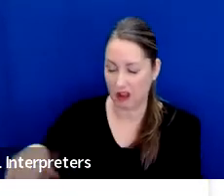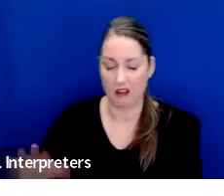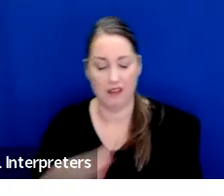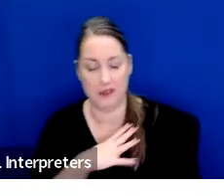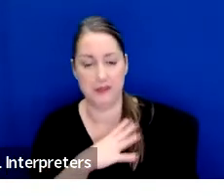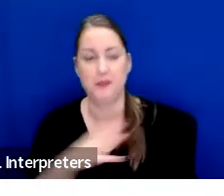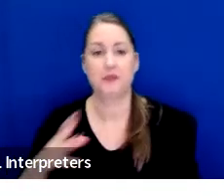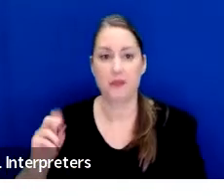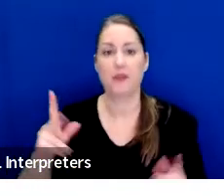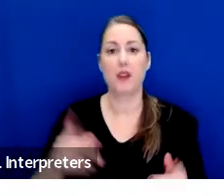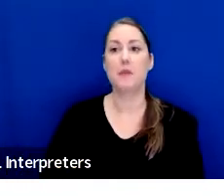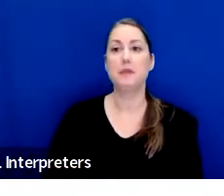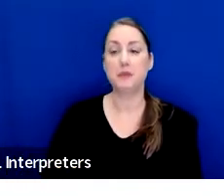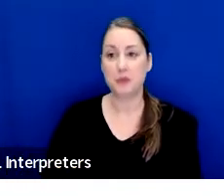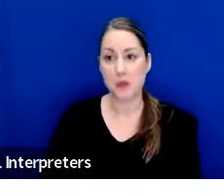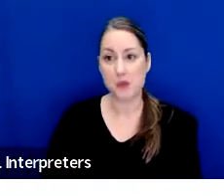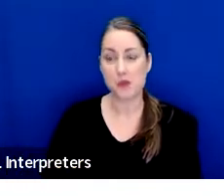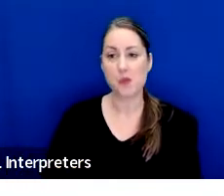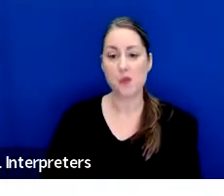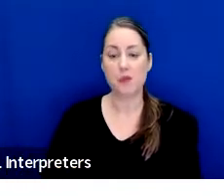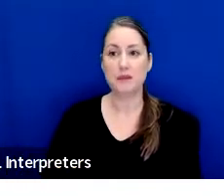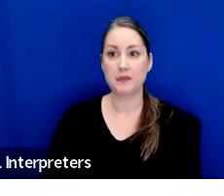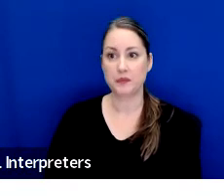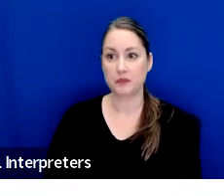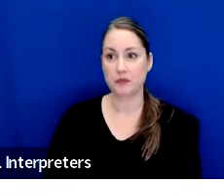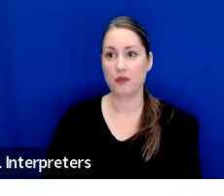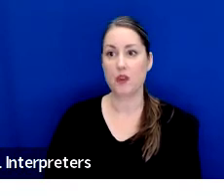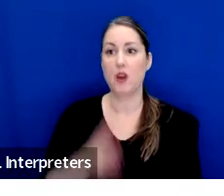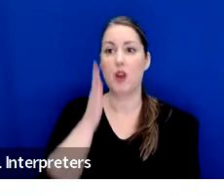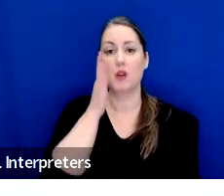So I am going to switch it over to Sally Potter